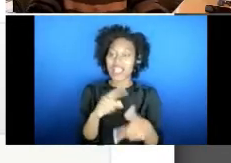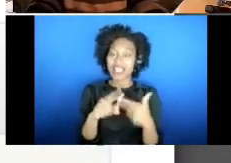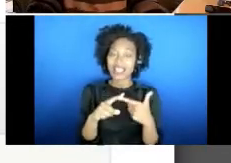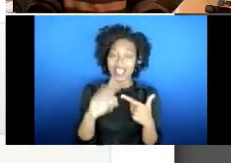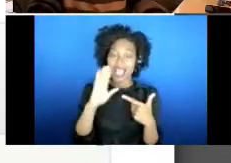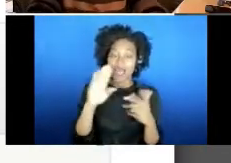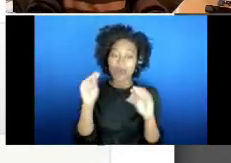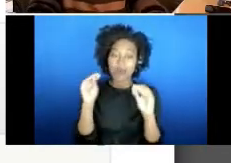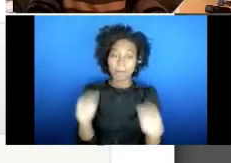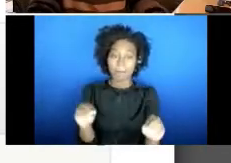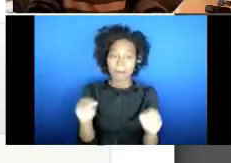address. And